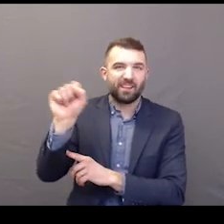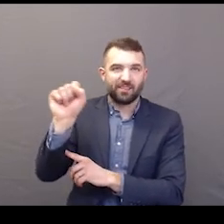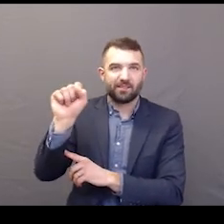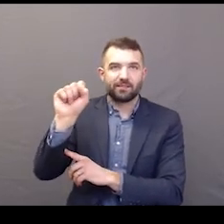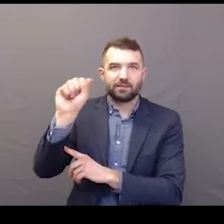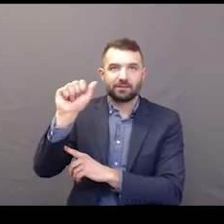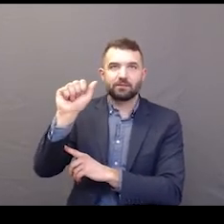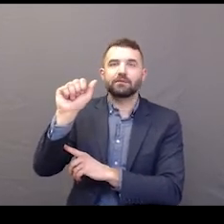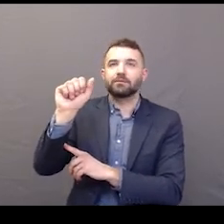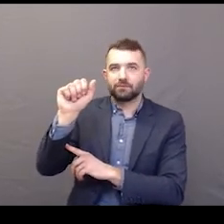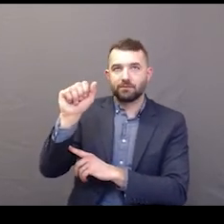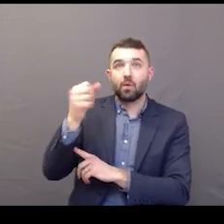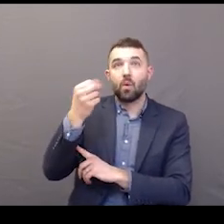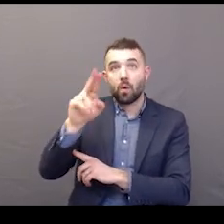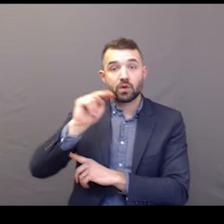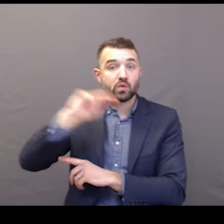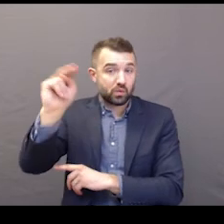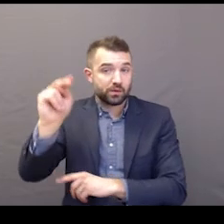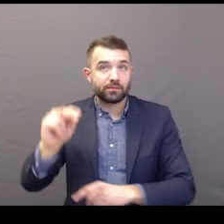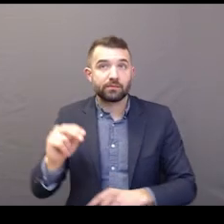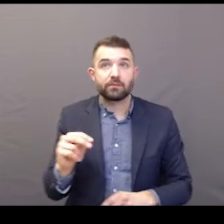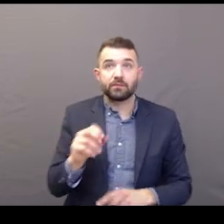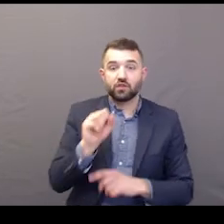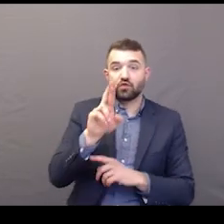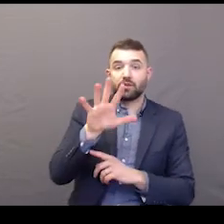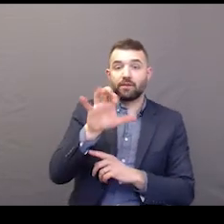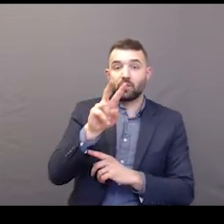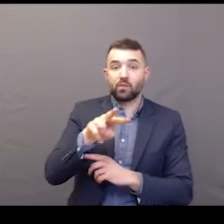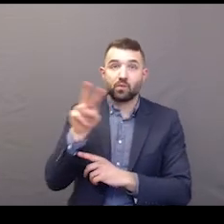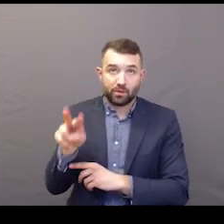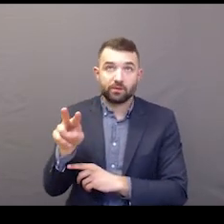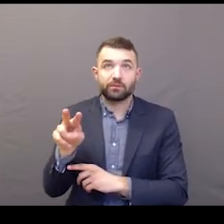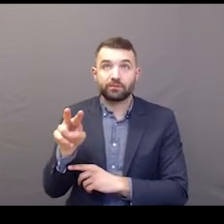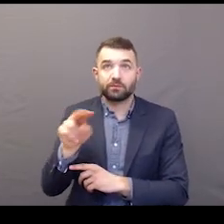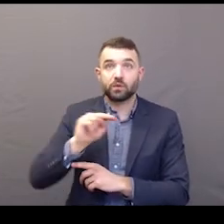When it opens, SR 522/NE 145th BRT